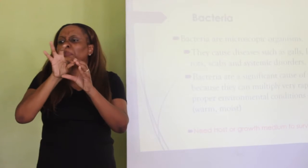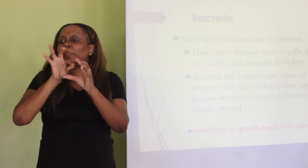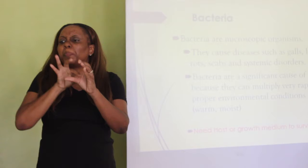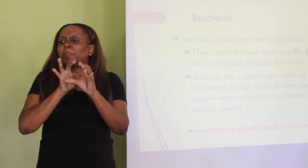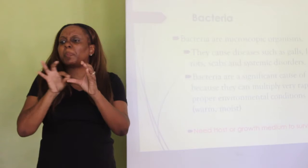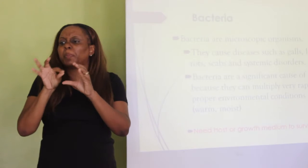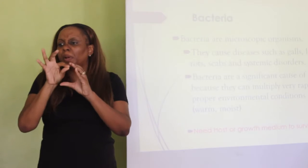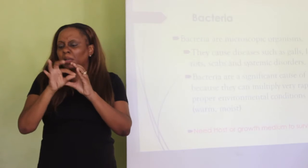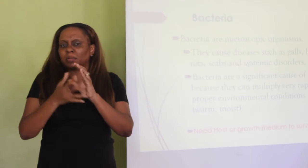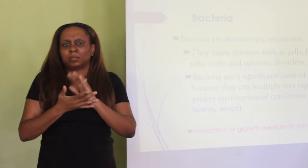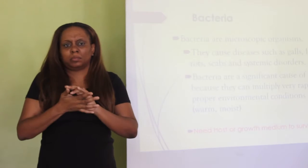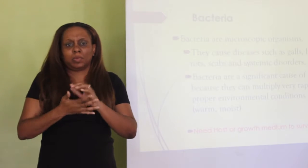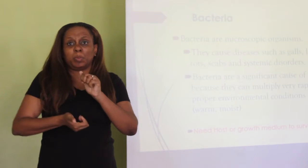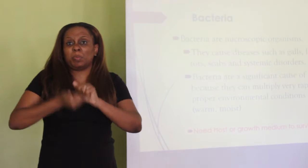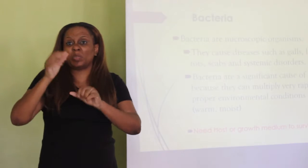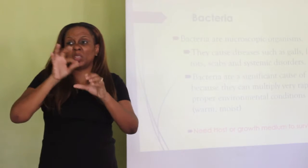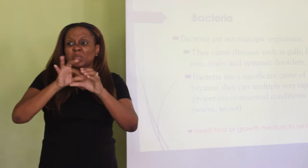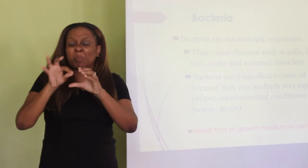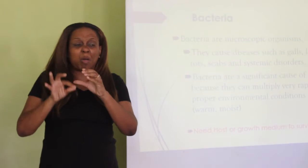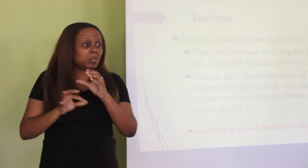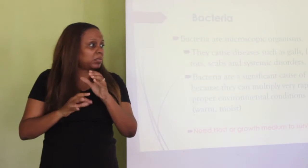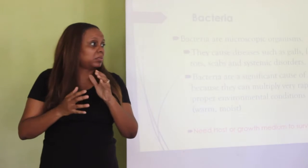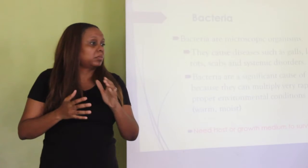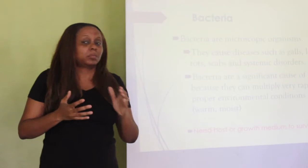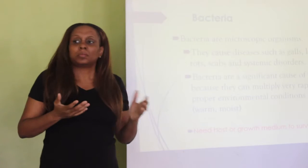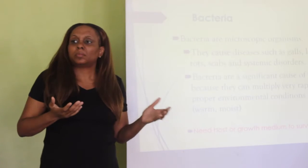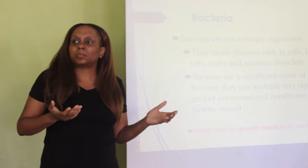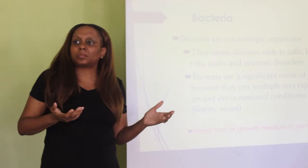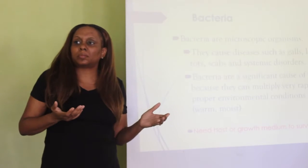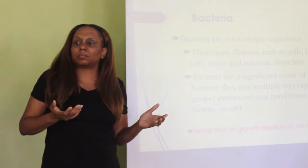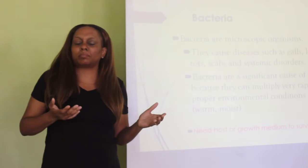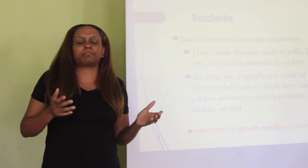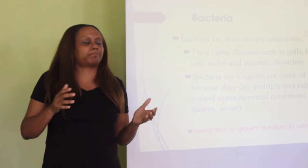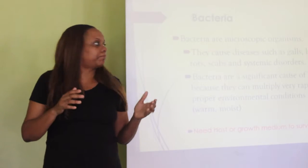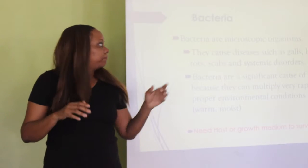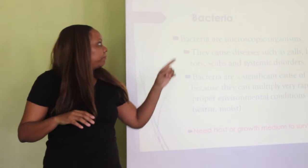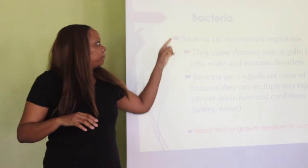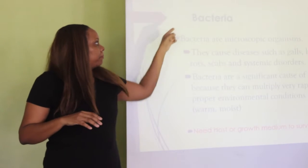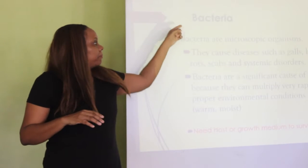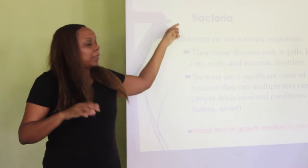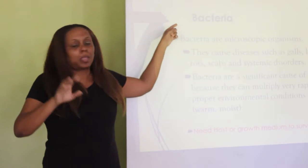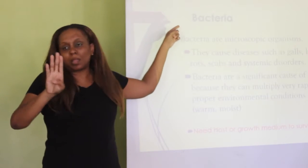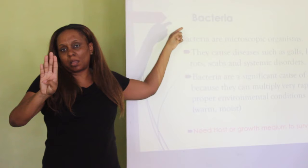most of these spots are related to bacterias and bacterias are